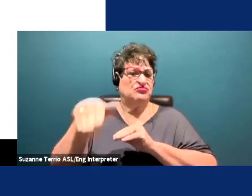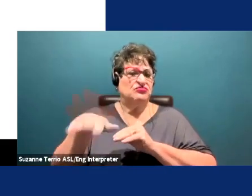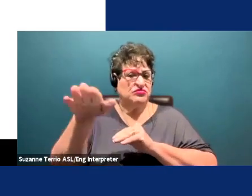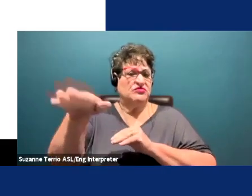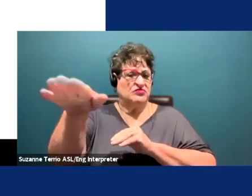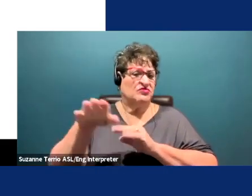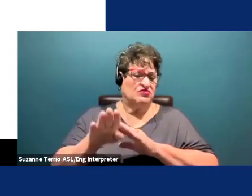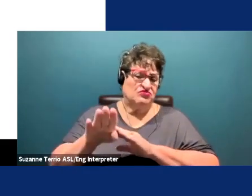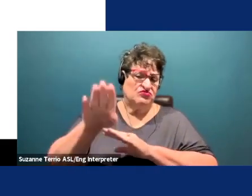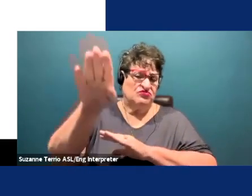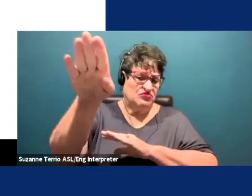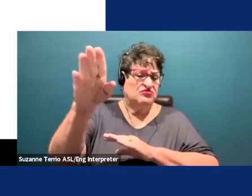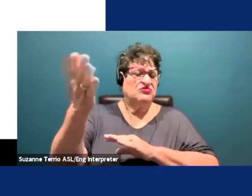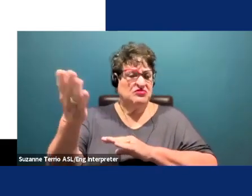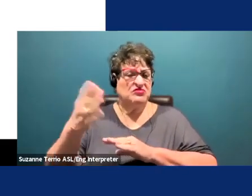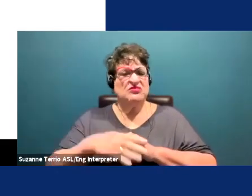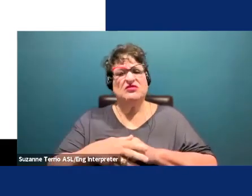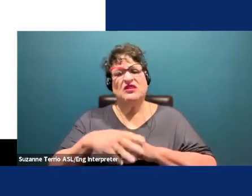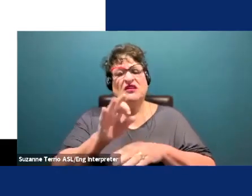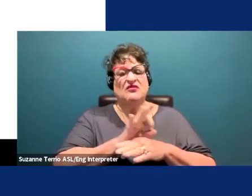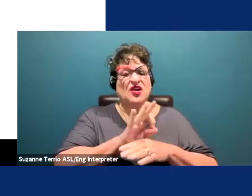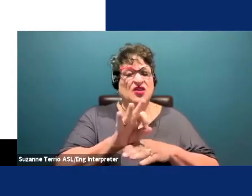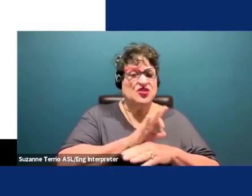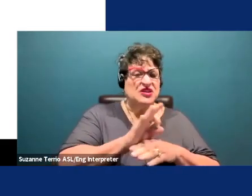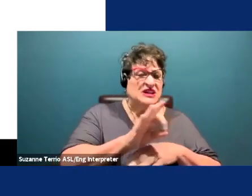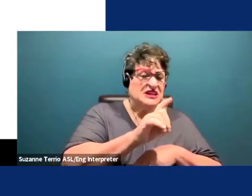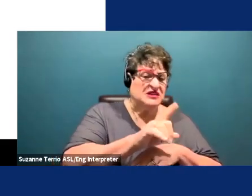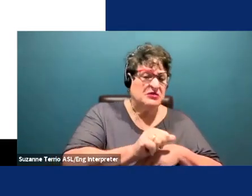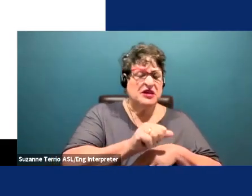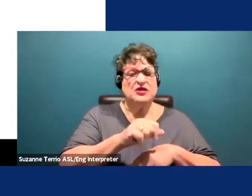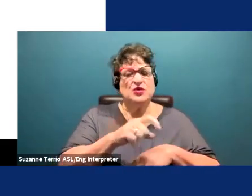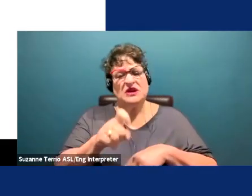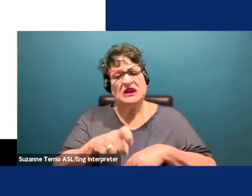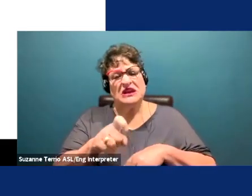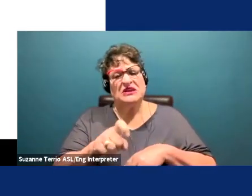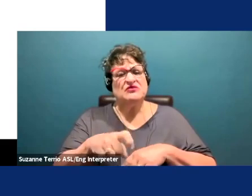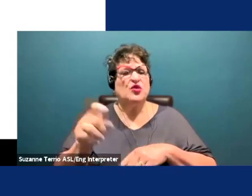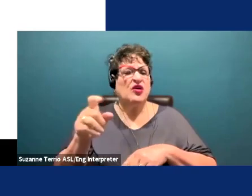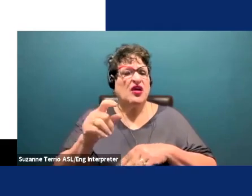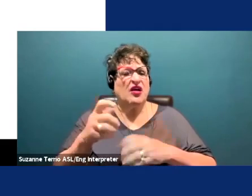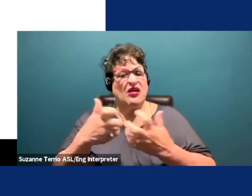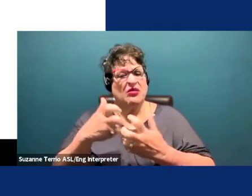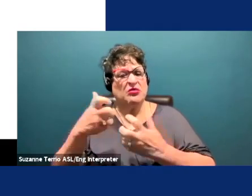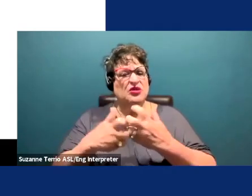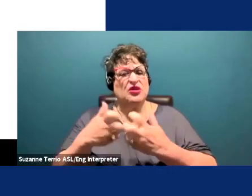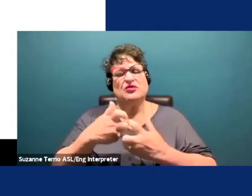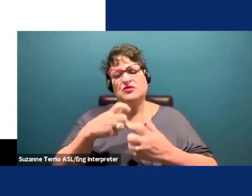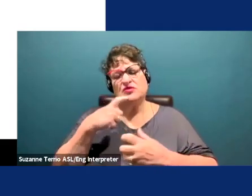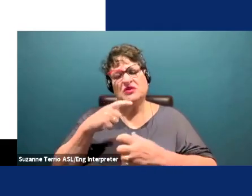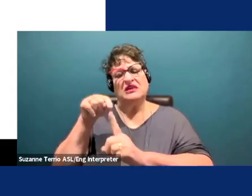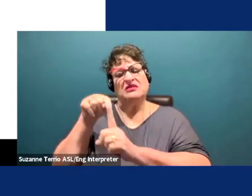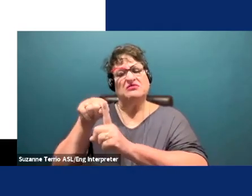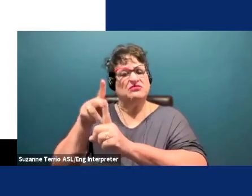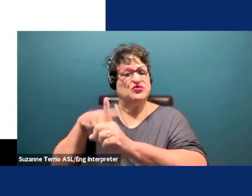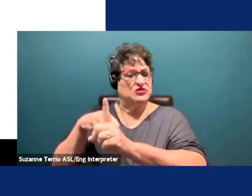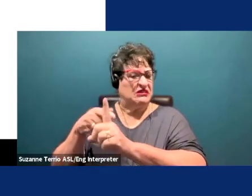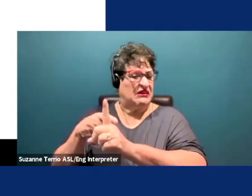functional disability, or the need for accommodation. So you can say, Lisa has a learning disability, Lisa has limited reading proficiency.